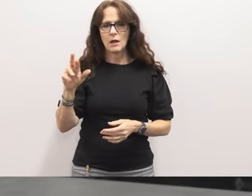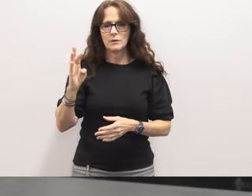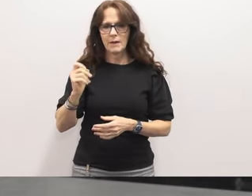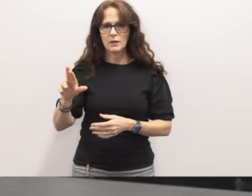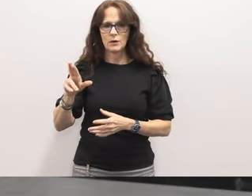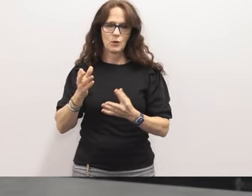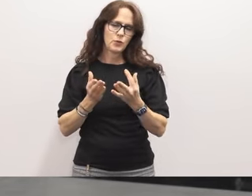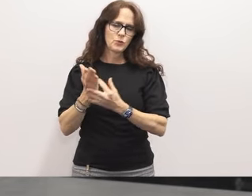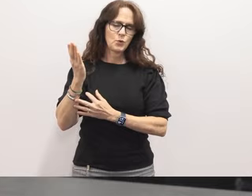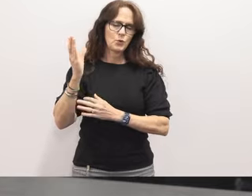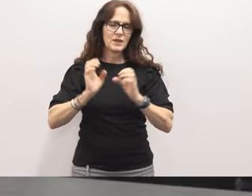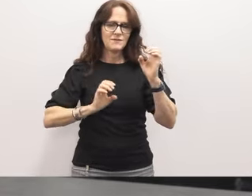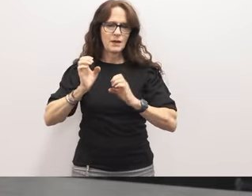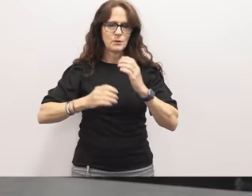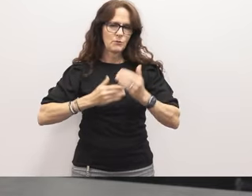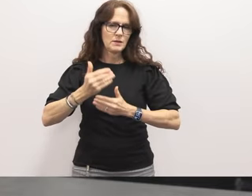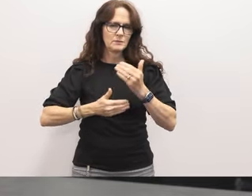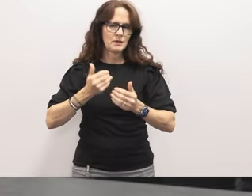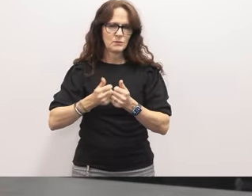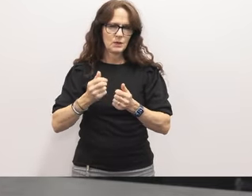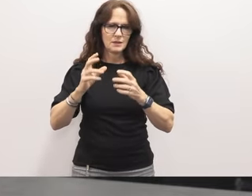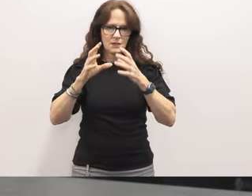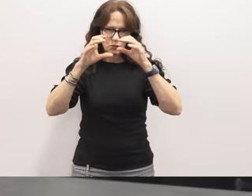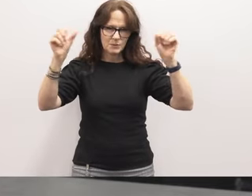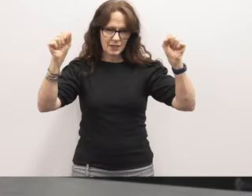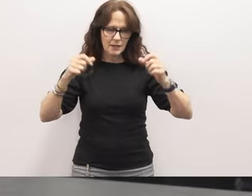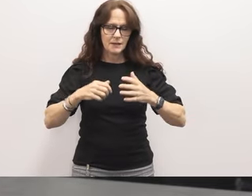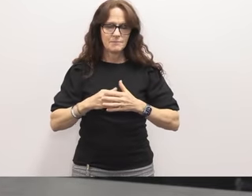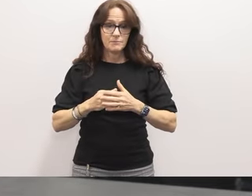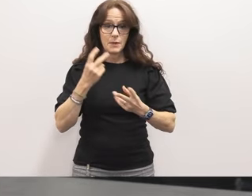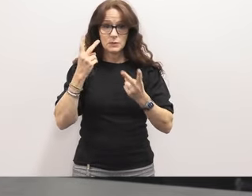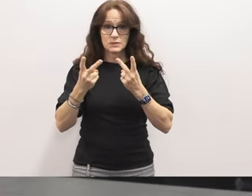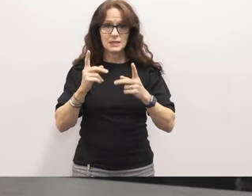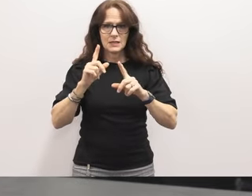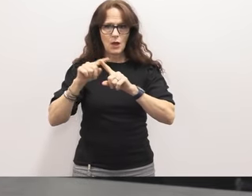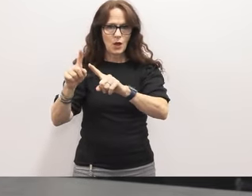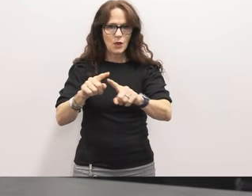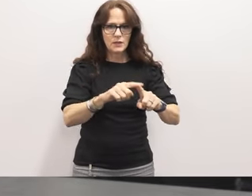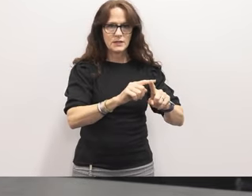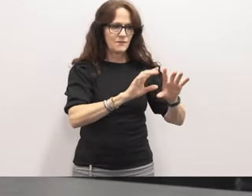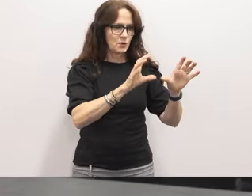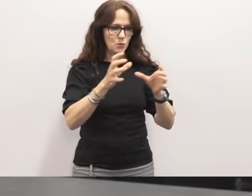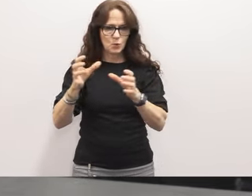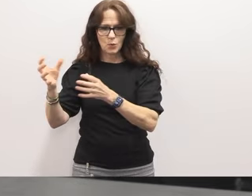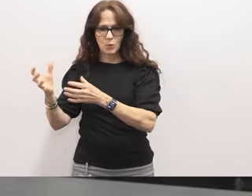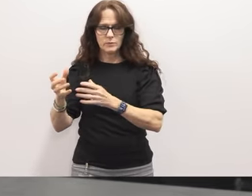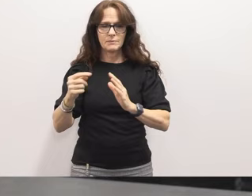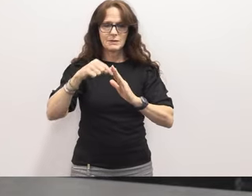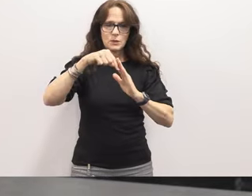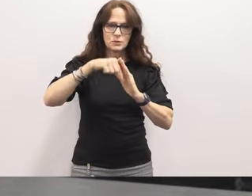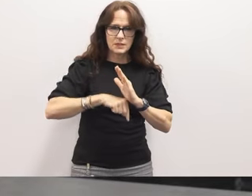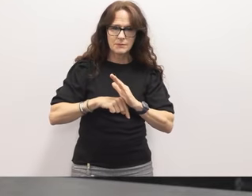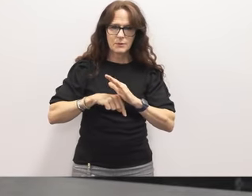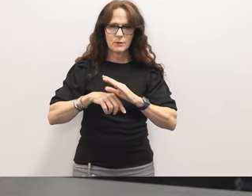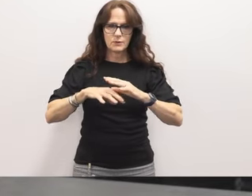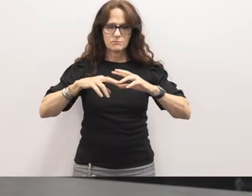So you have the data on how all students did, and looking at all the various subgroups, but really to go deeper as AJ would, I think recommend